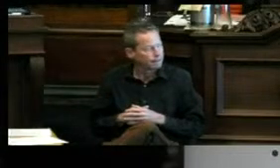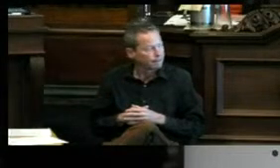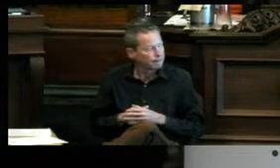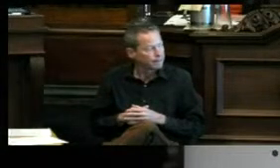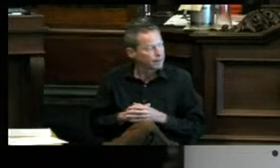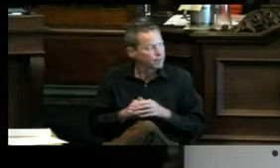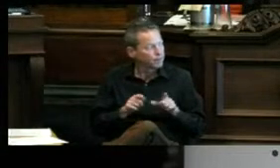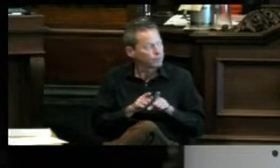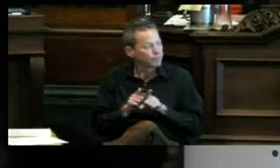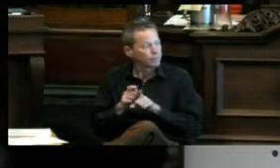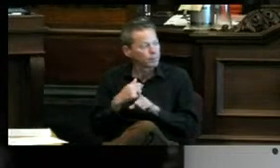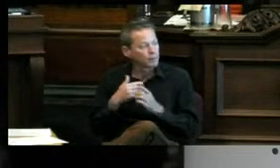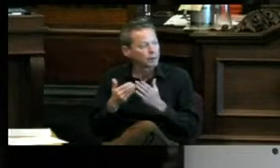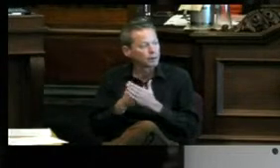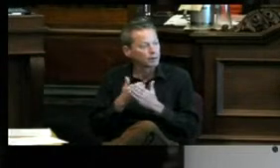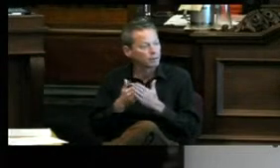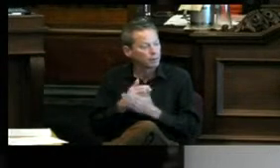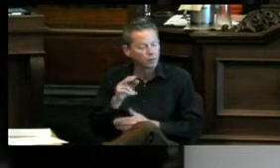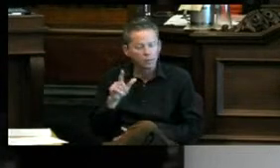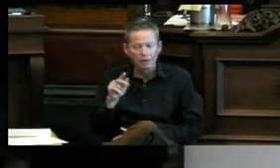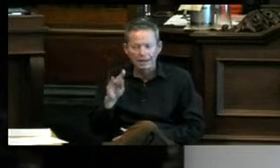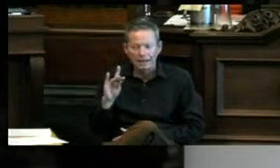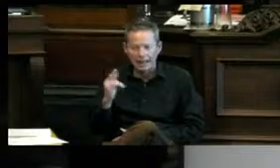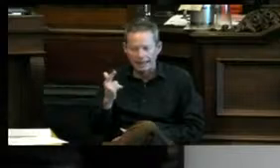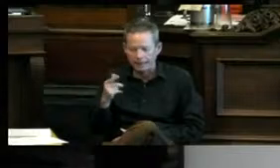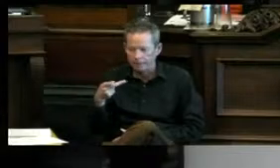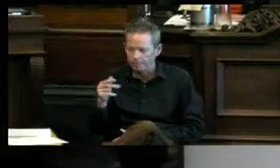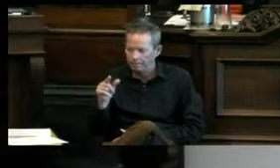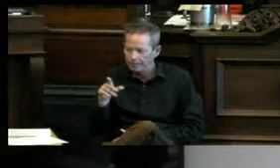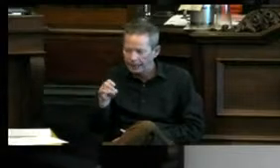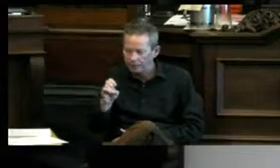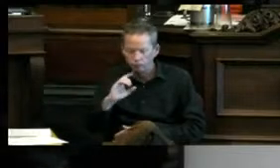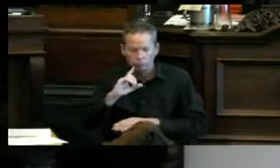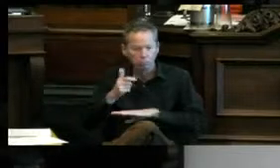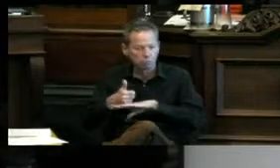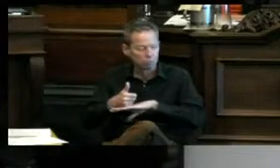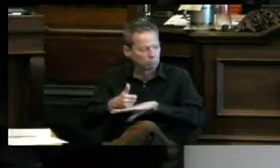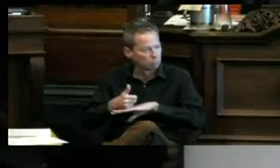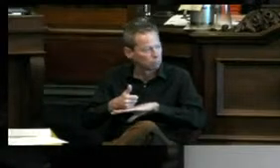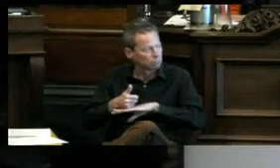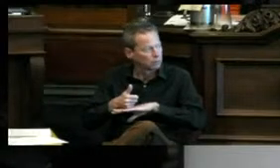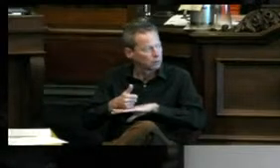reimbursement for any points earned, but not redeemed. We